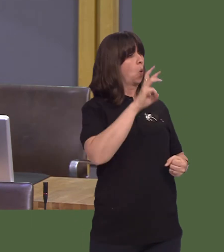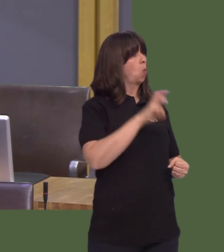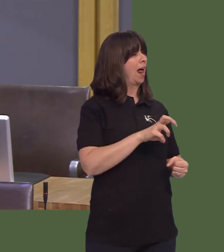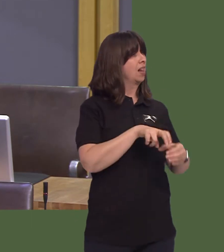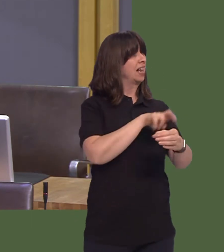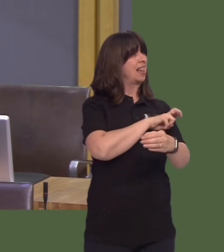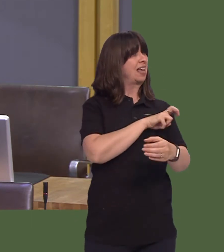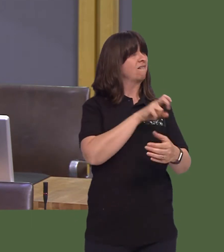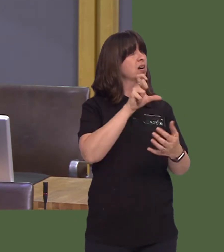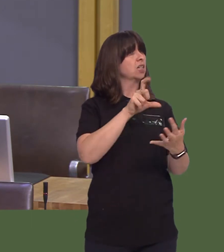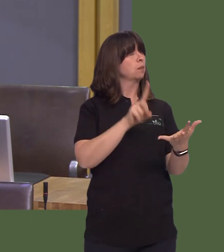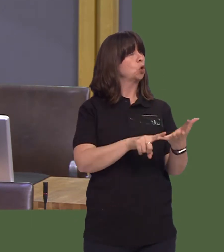union and the single market?